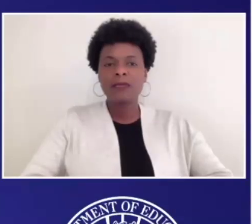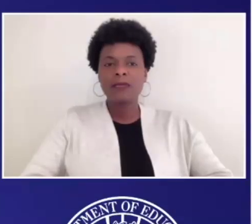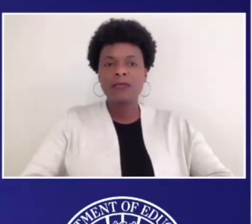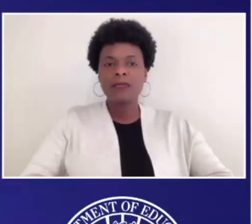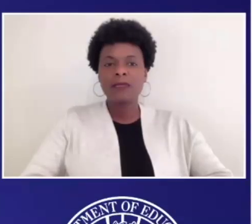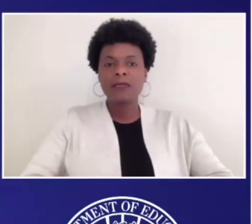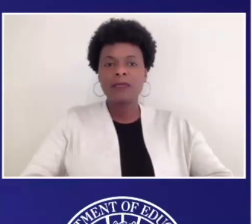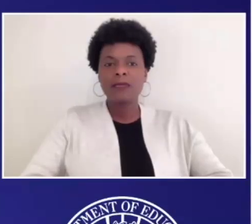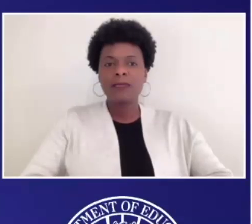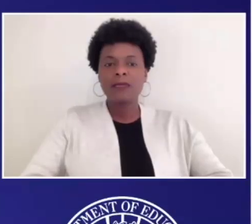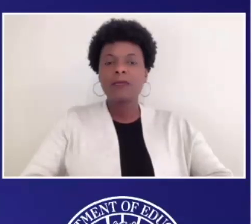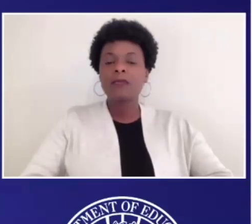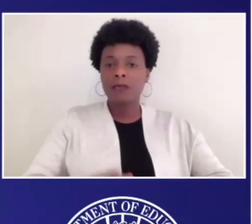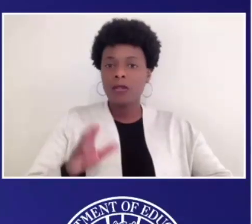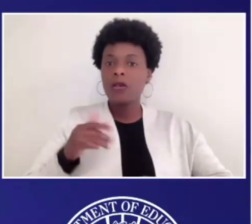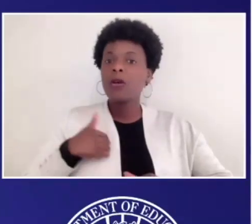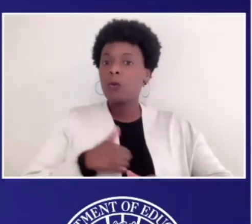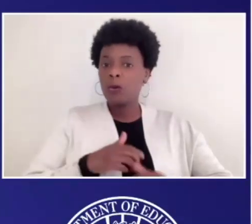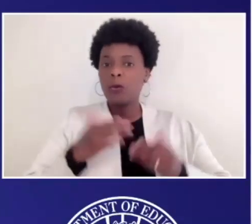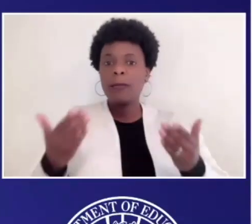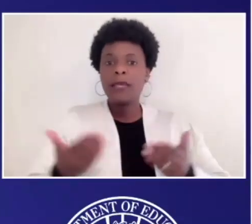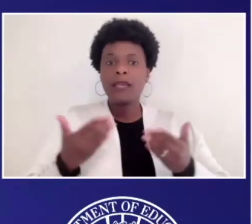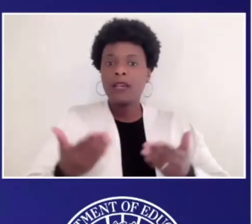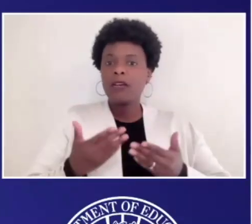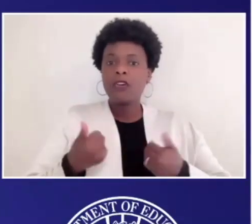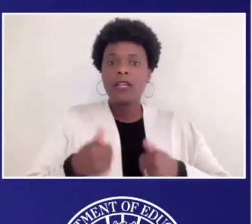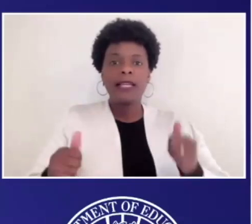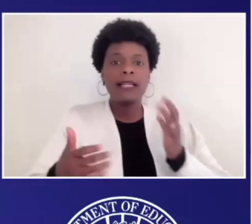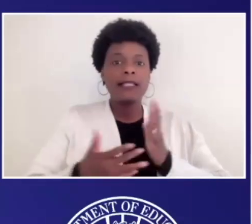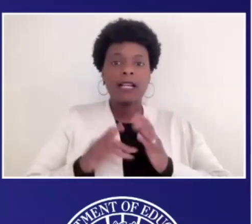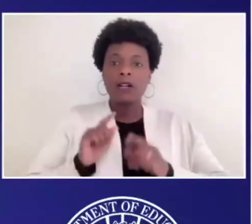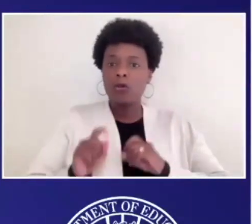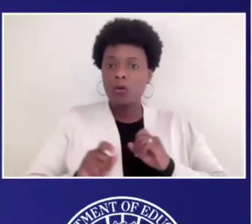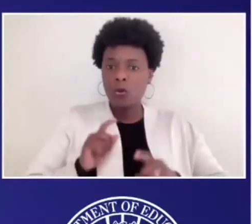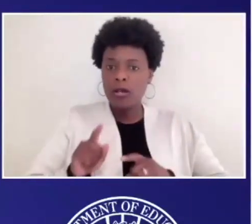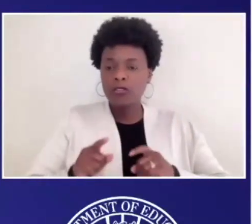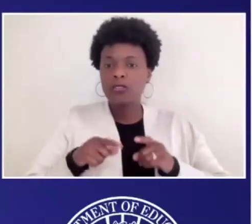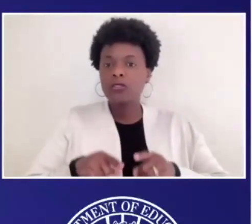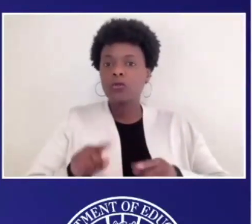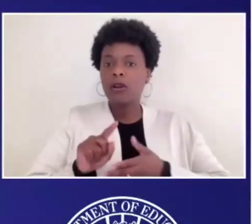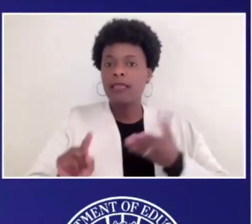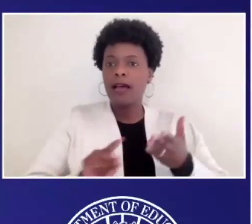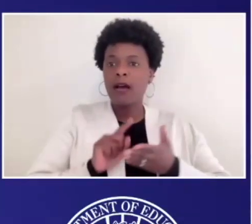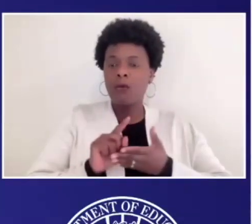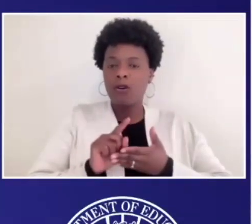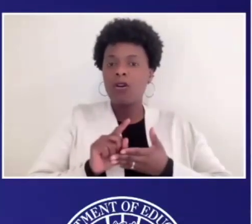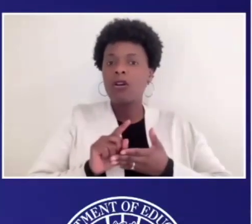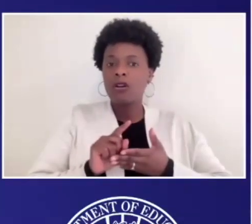Yes, and we will be here with any technical questions you have during that hour. So please feel free to,